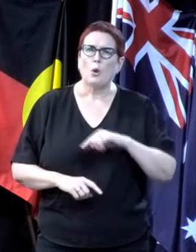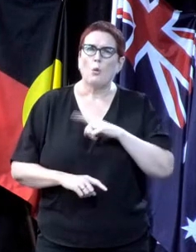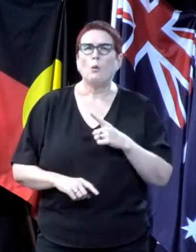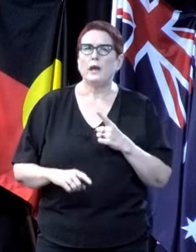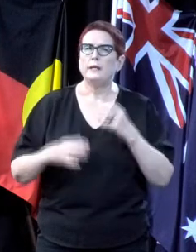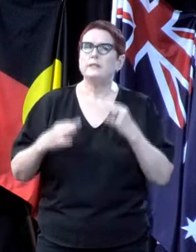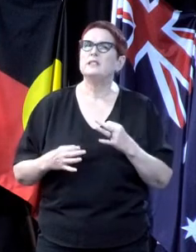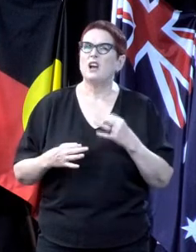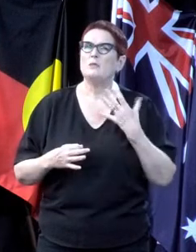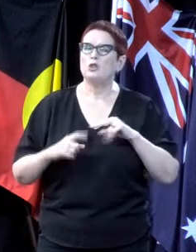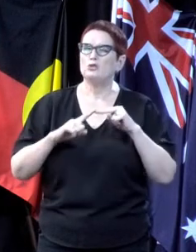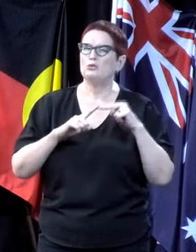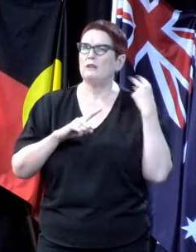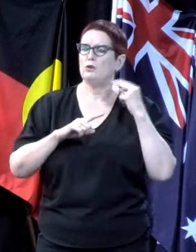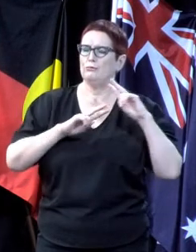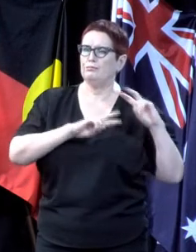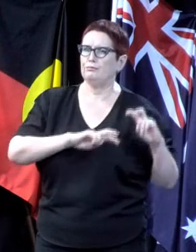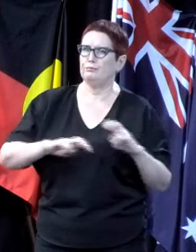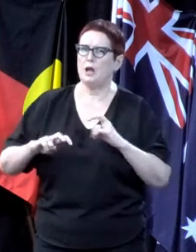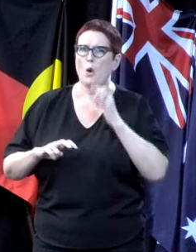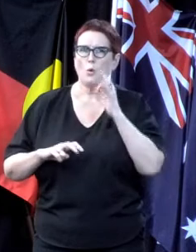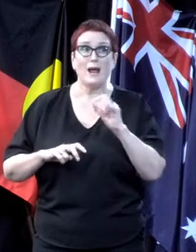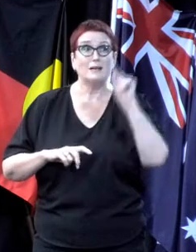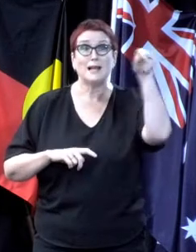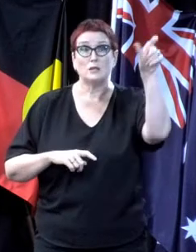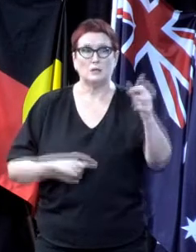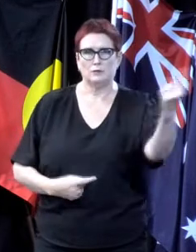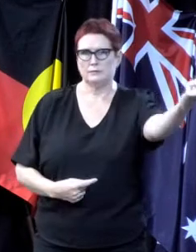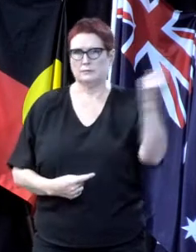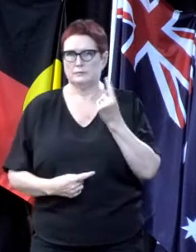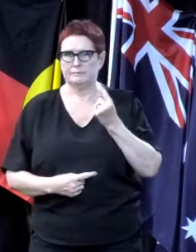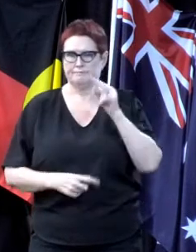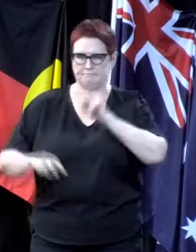And we requested an outside person to come and review our practices.